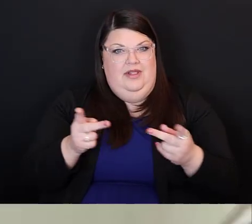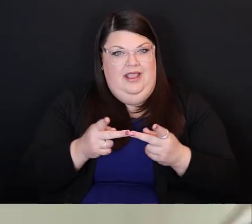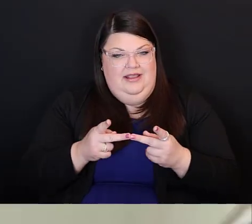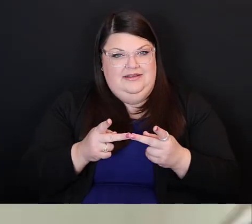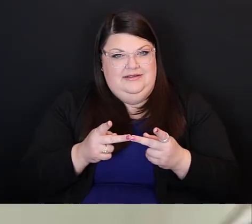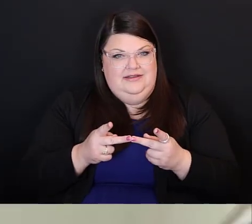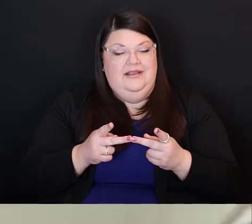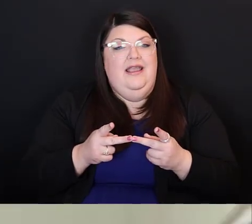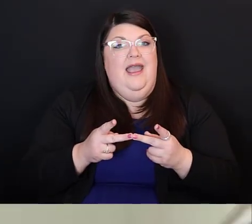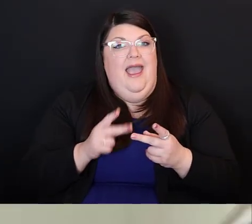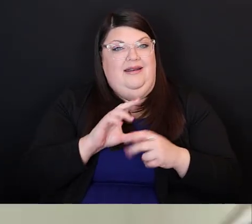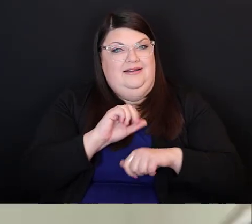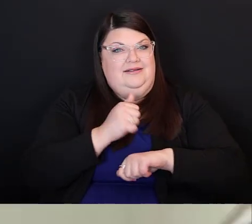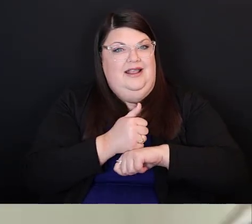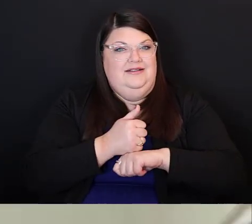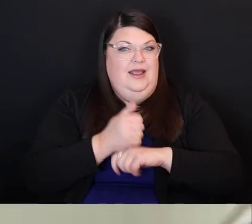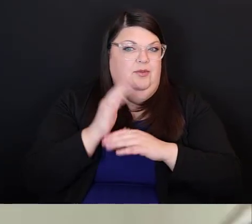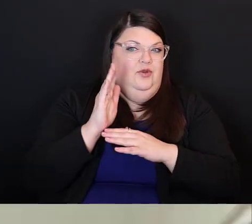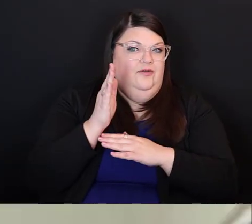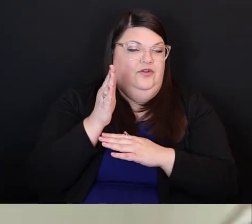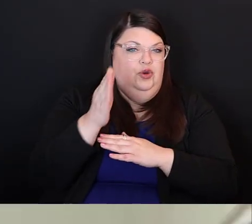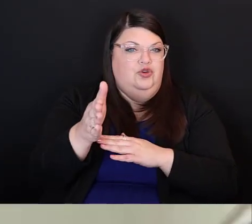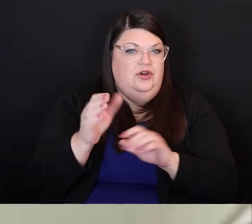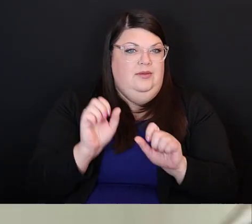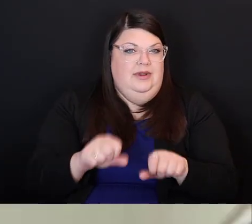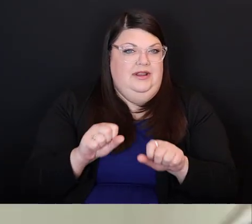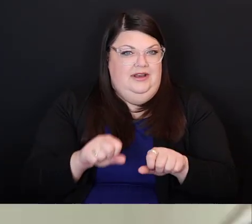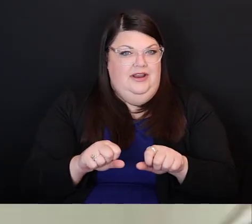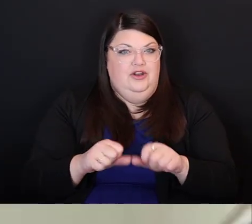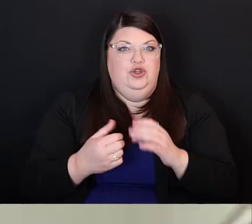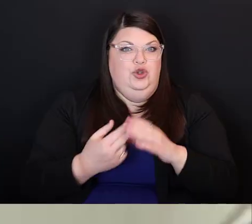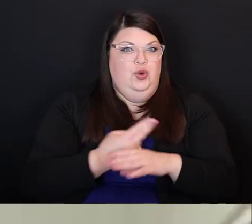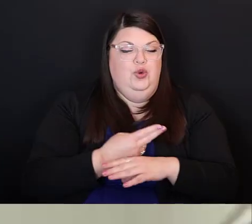and it lays the groundwork in the future to use multiple products at once.